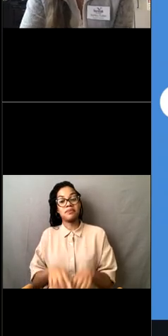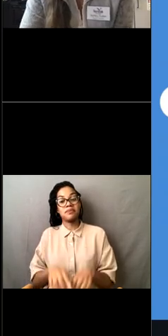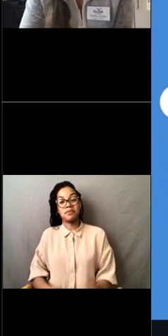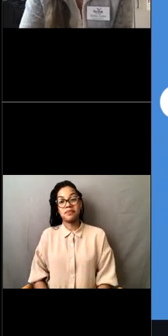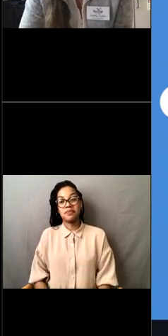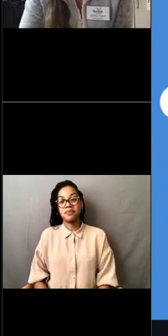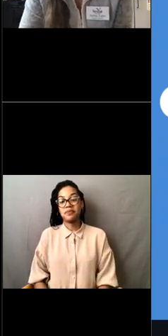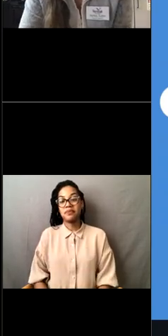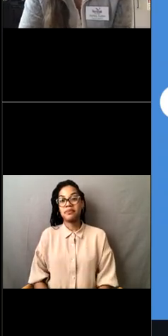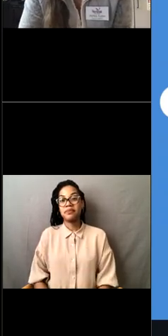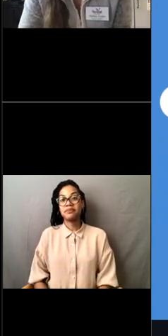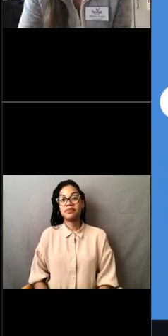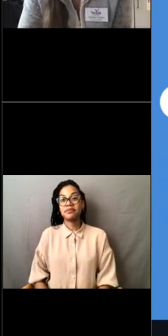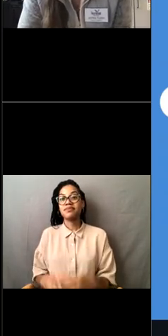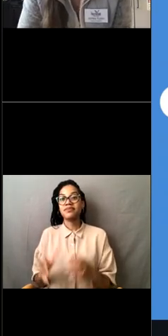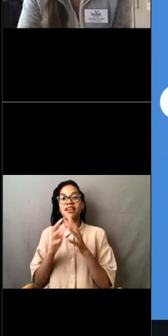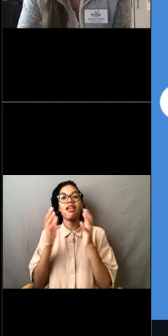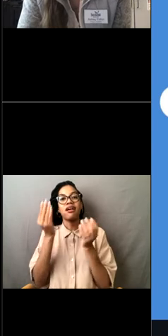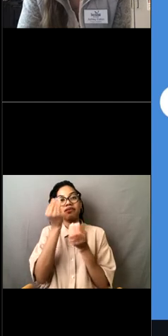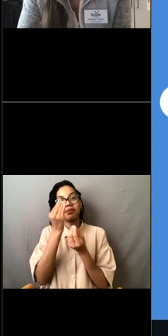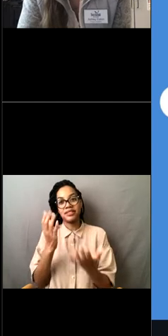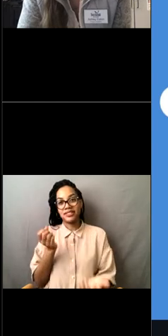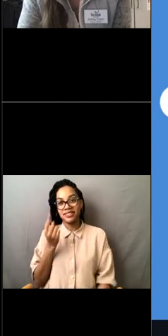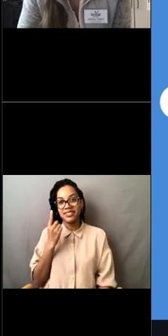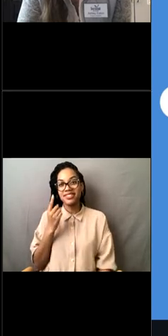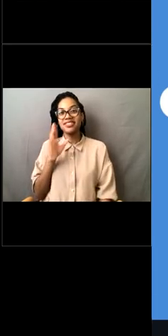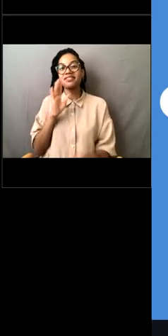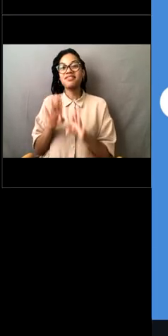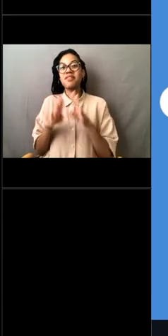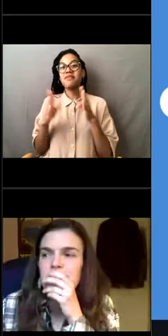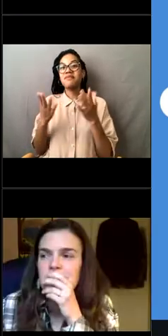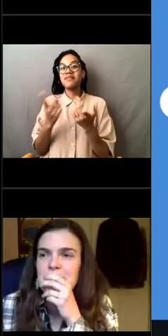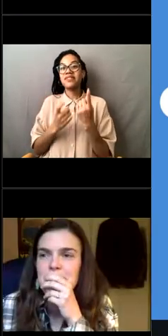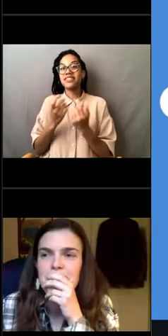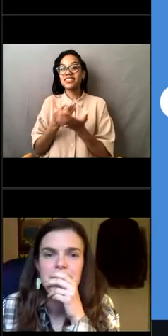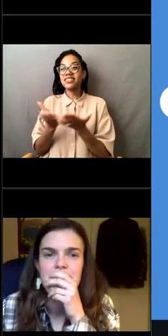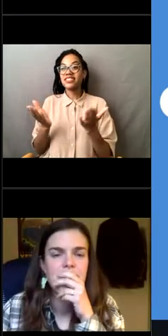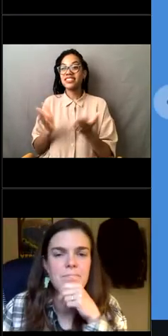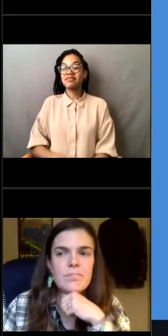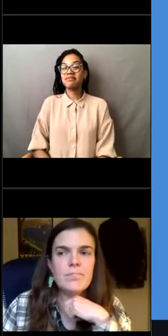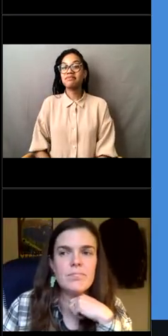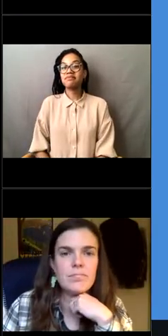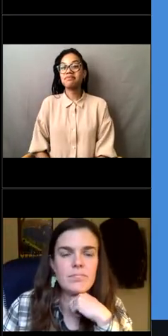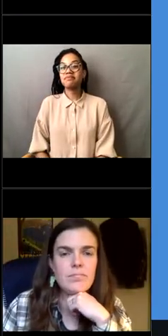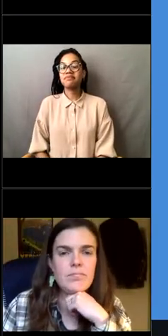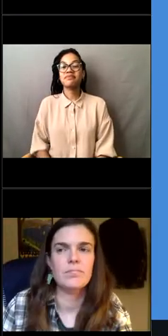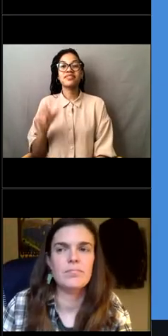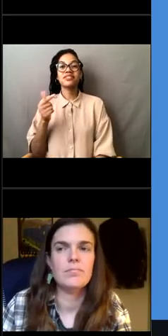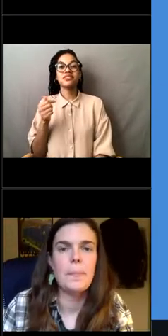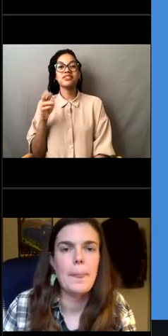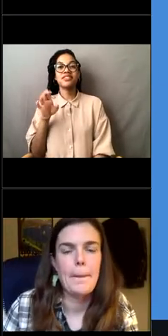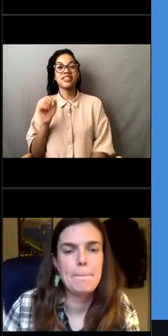All right, so that was a lot of information. I'll open it up for questions. [Grace] All right, so this is Grace from the chat box.